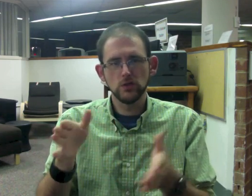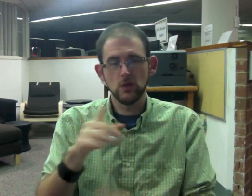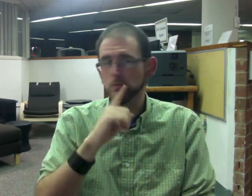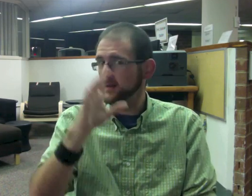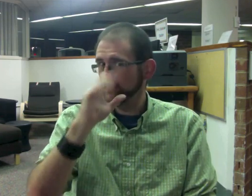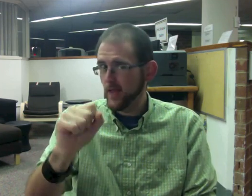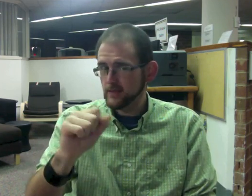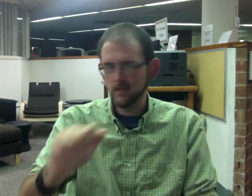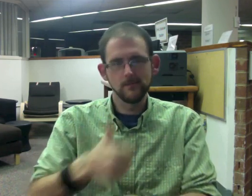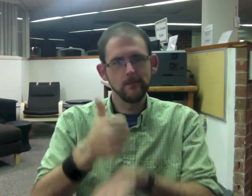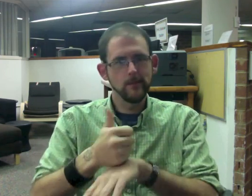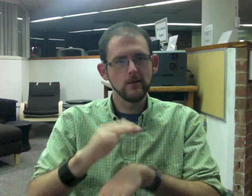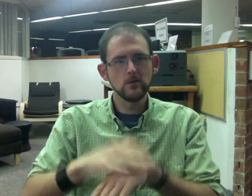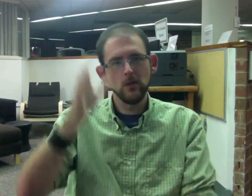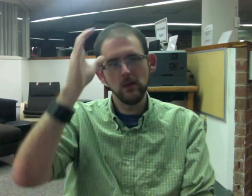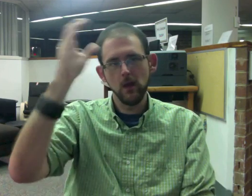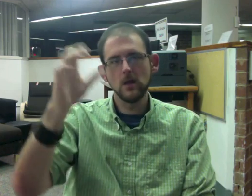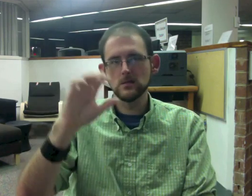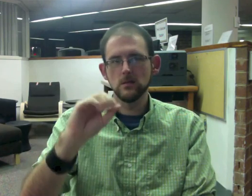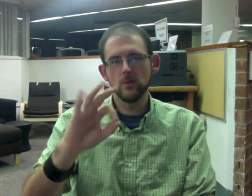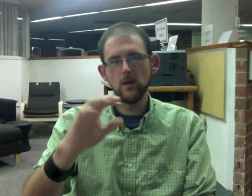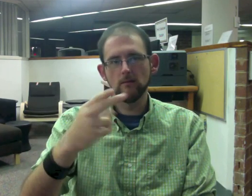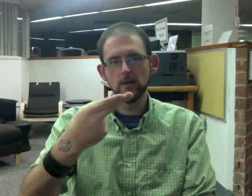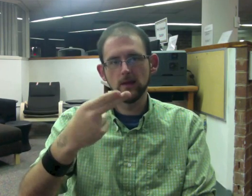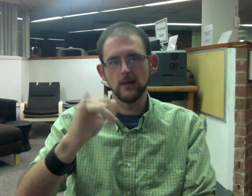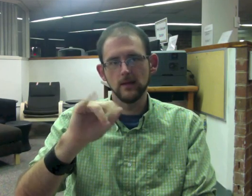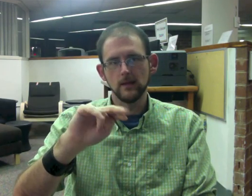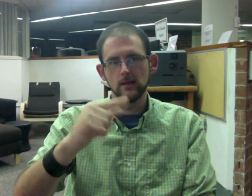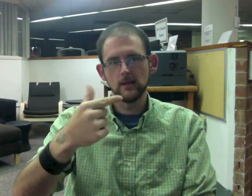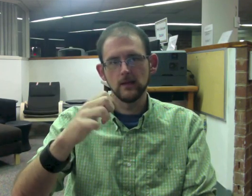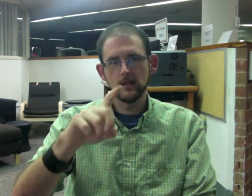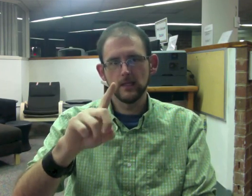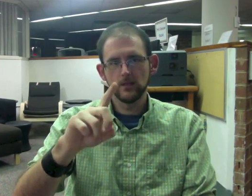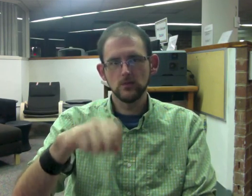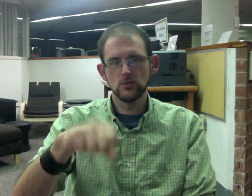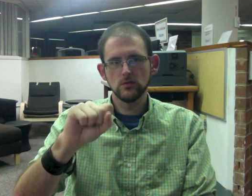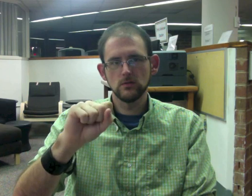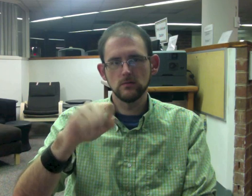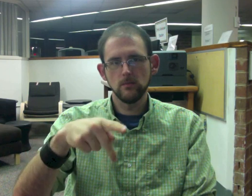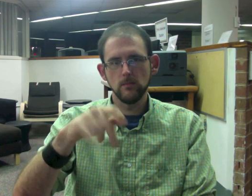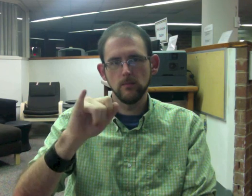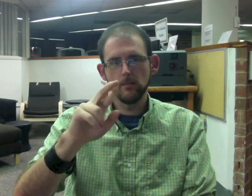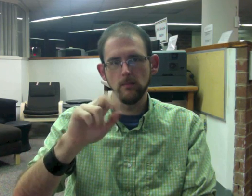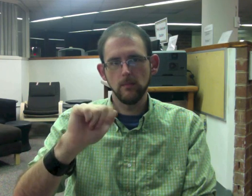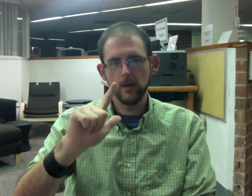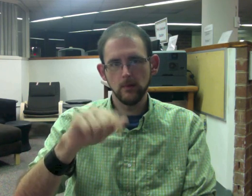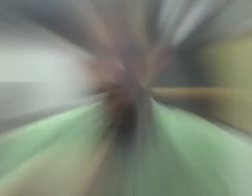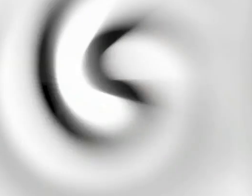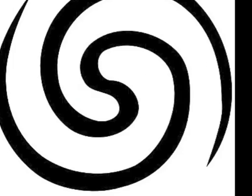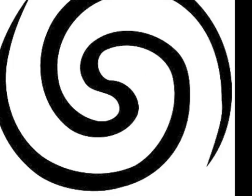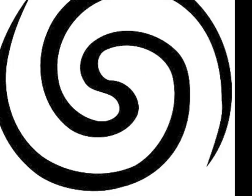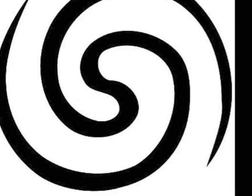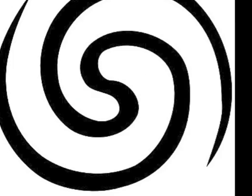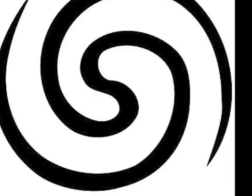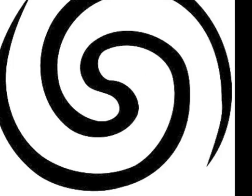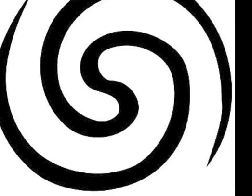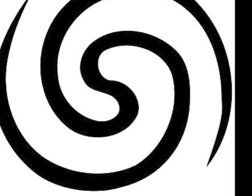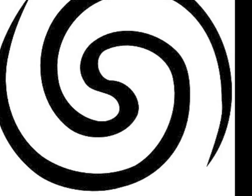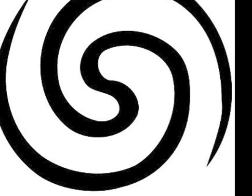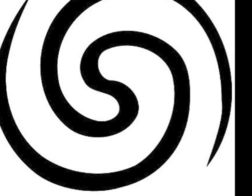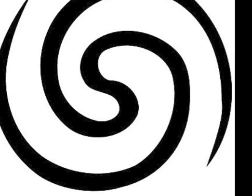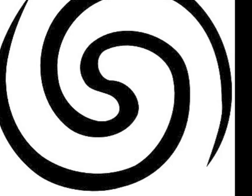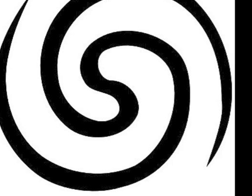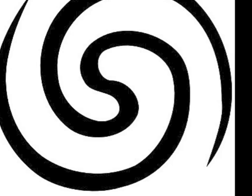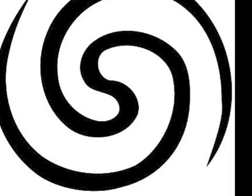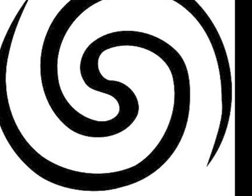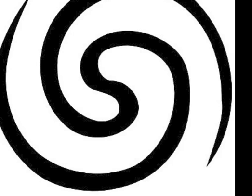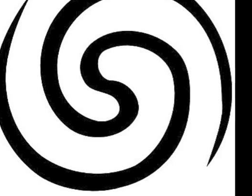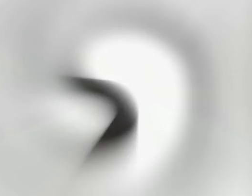It's really fascinating, and based on the concept of a hinged spiral.